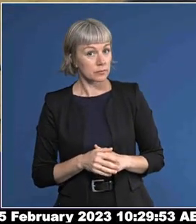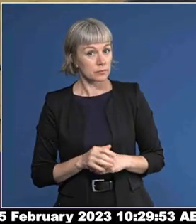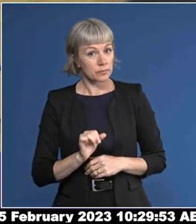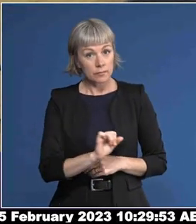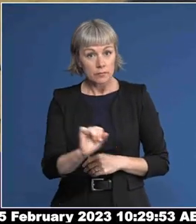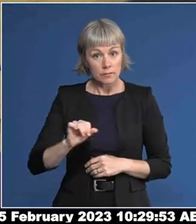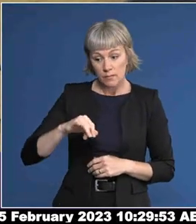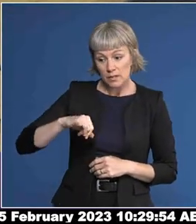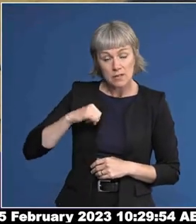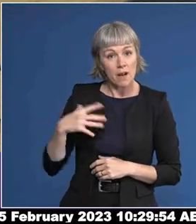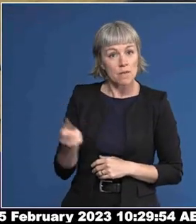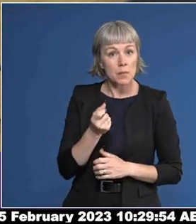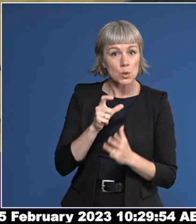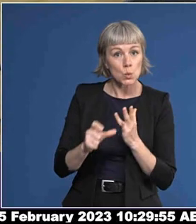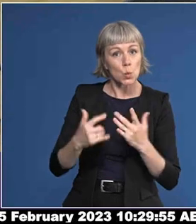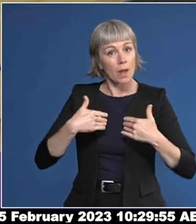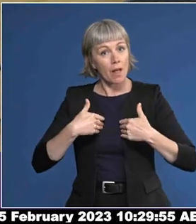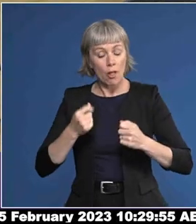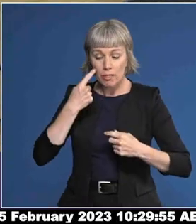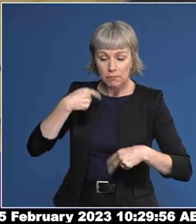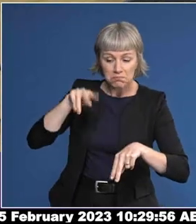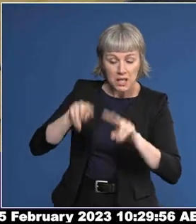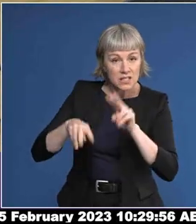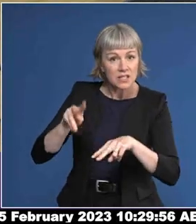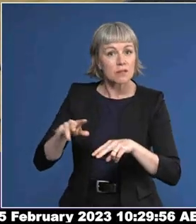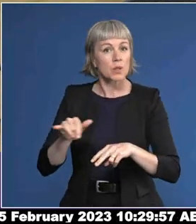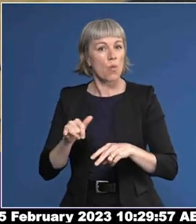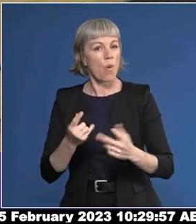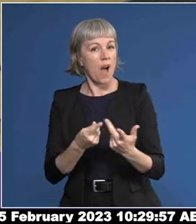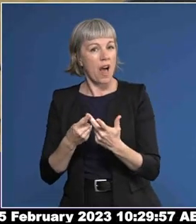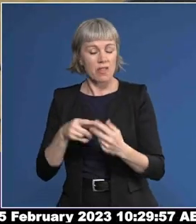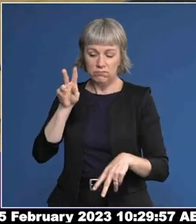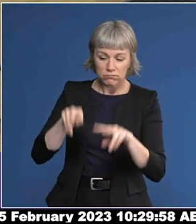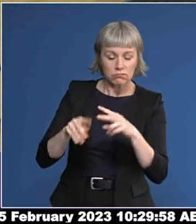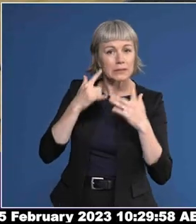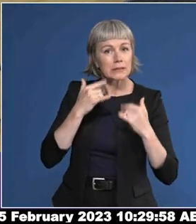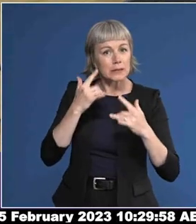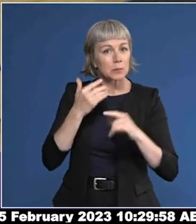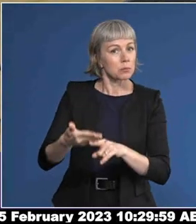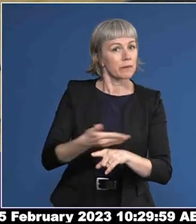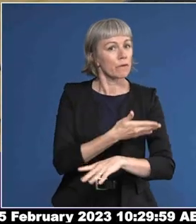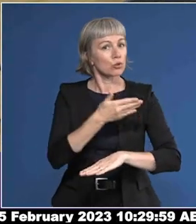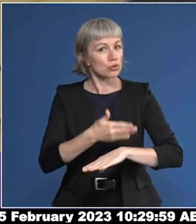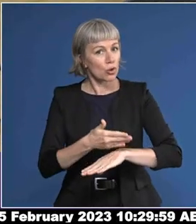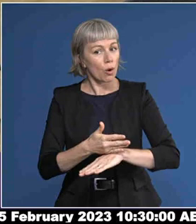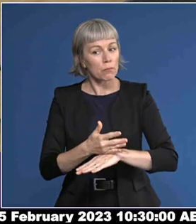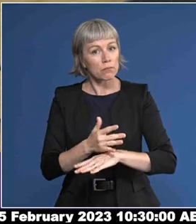health assessments, either before employment or at any time during employment? No. No? MS TOOHEY: No.